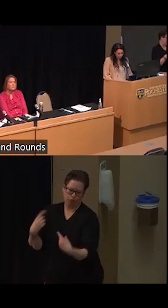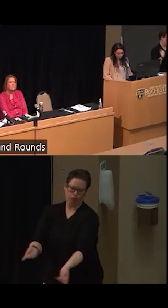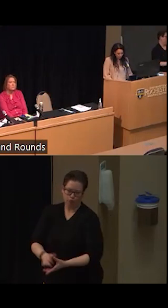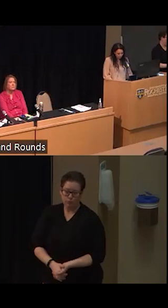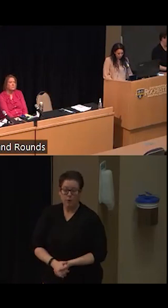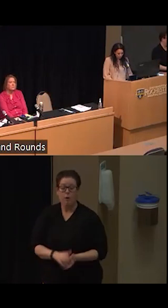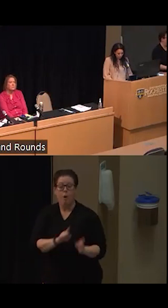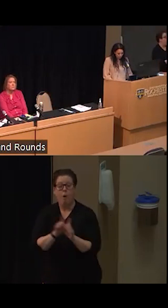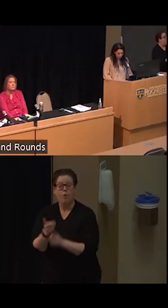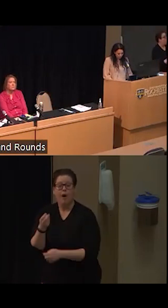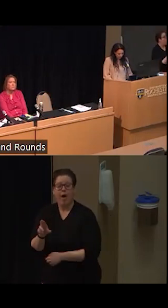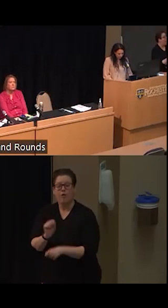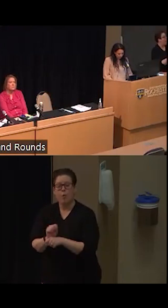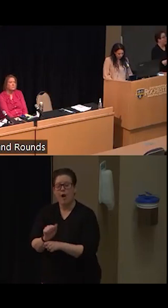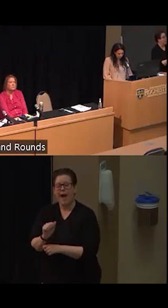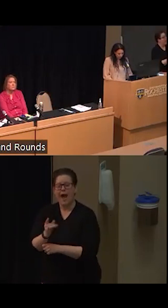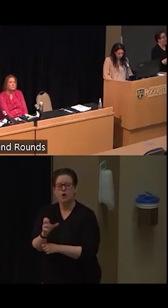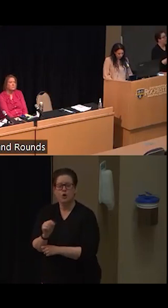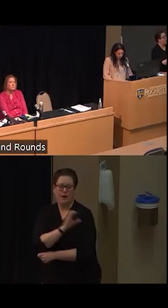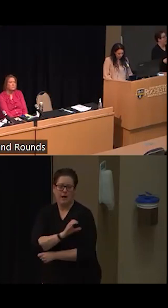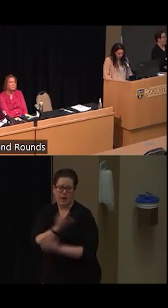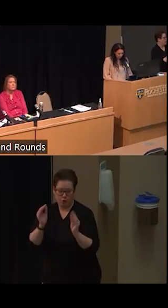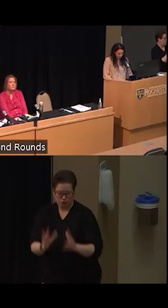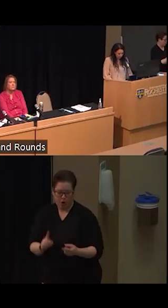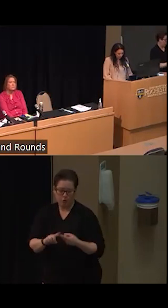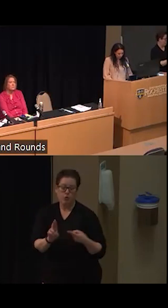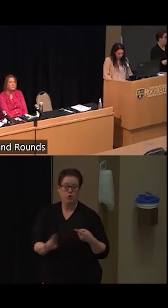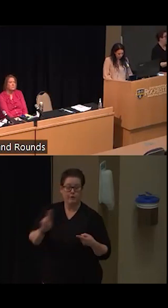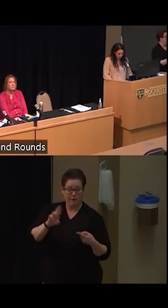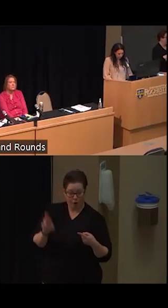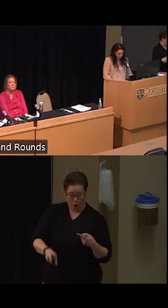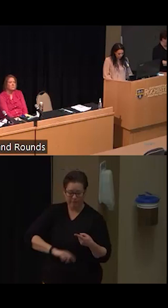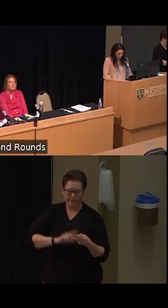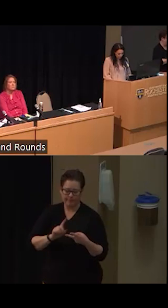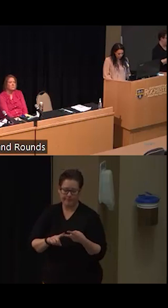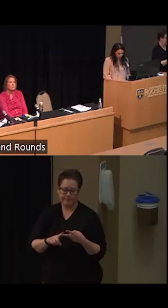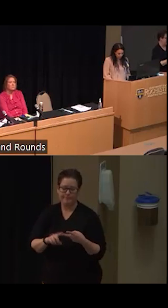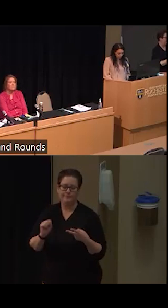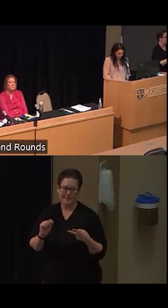also worked as an adjunct clinical instructor at both the University of Rochester and St